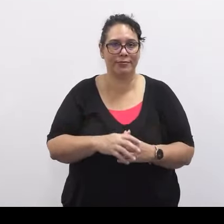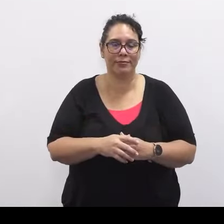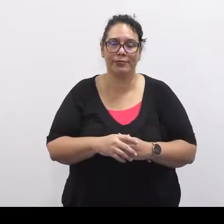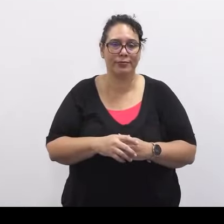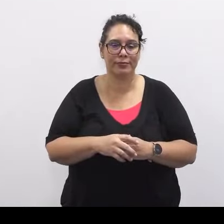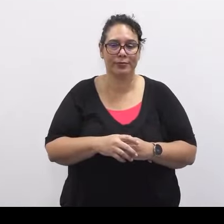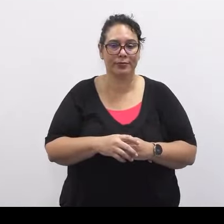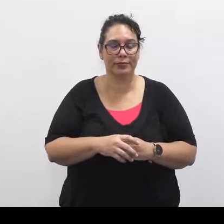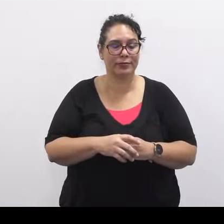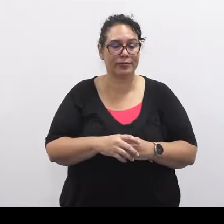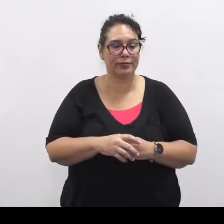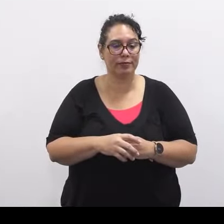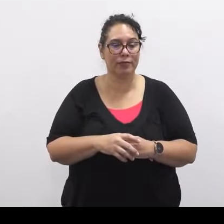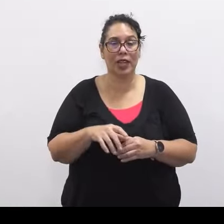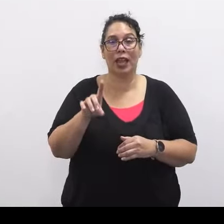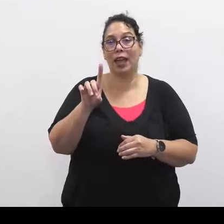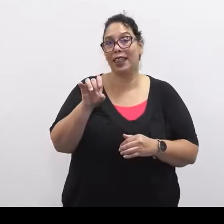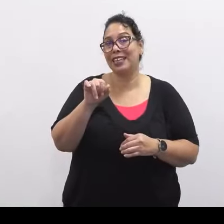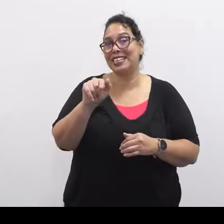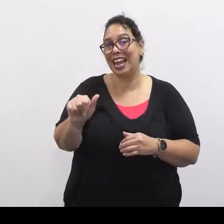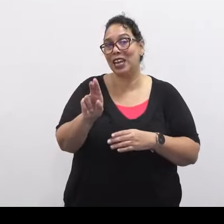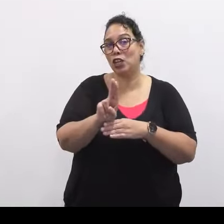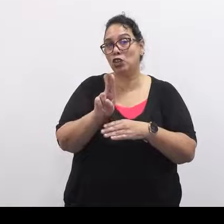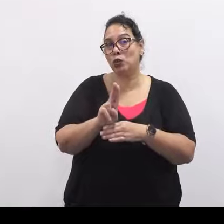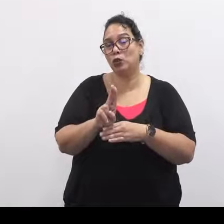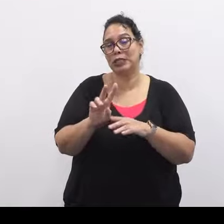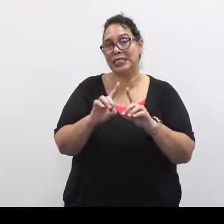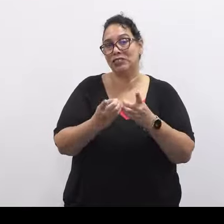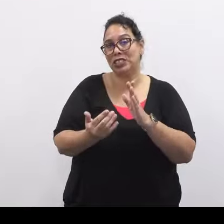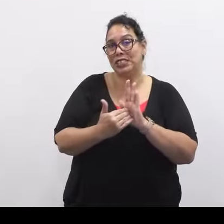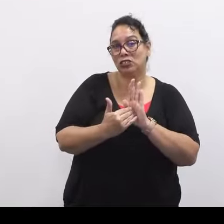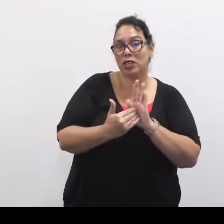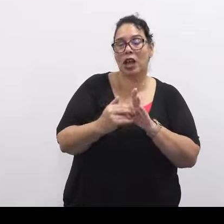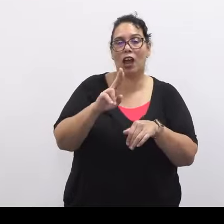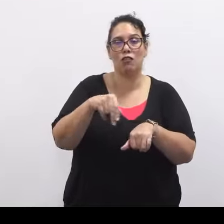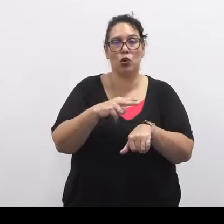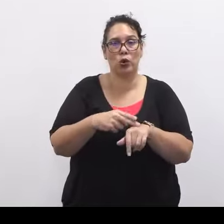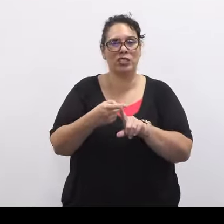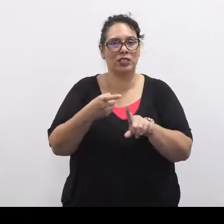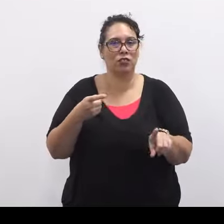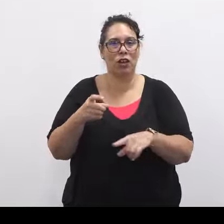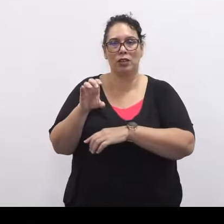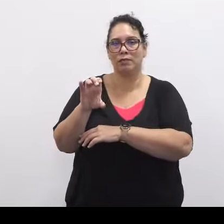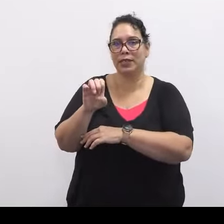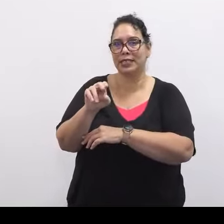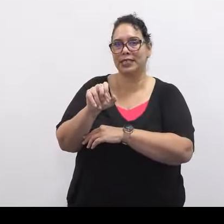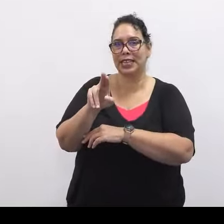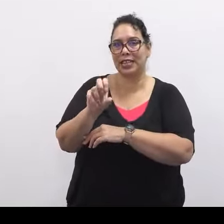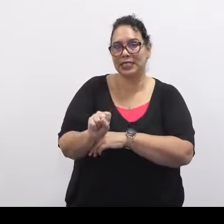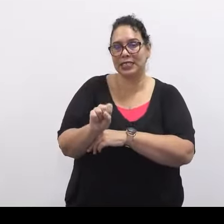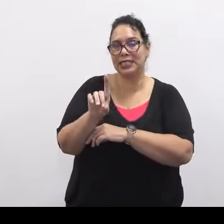And the data used in redistricting is of course, the Census Data to look at our population,